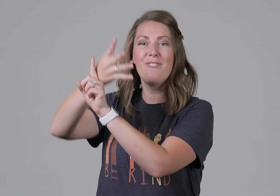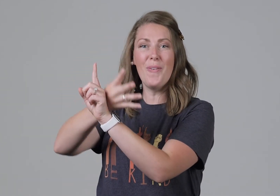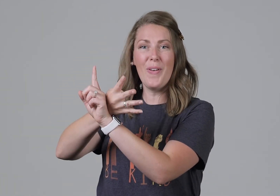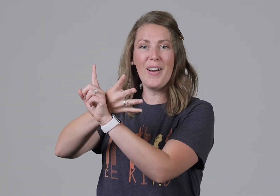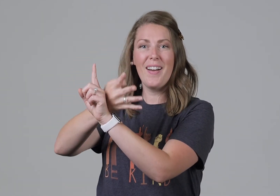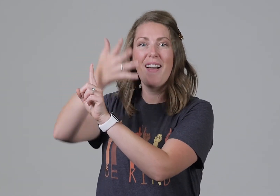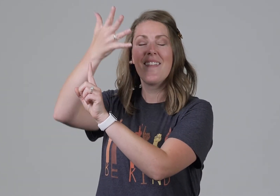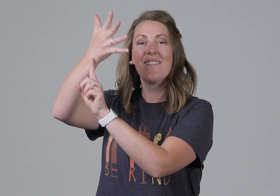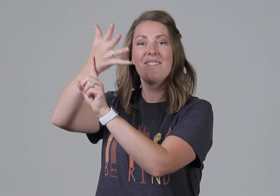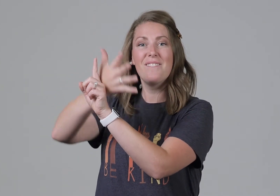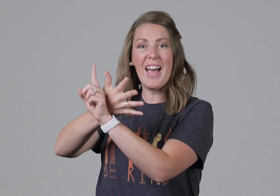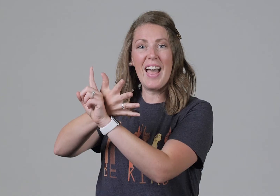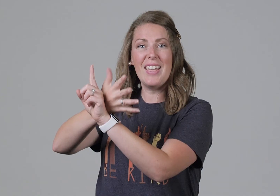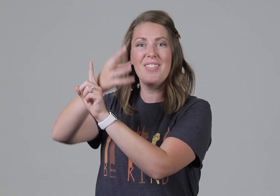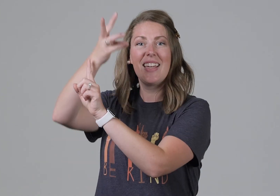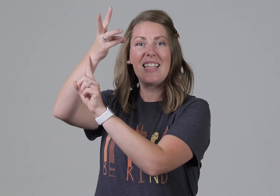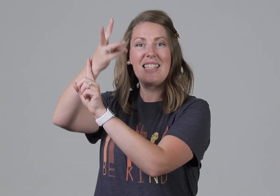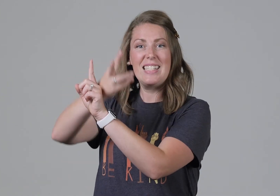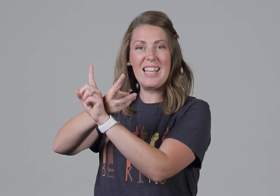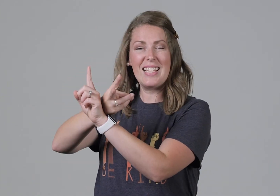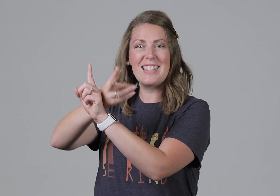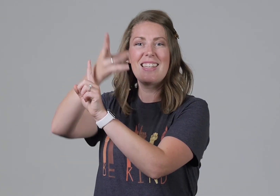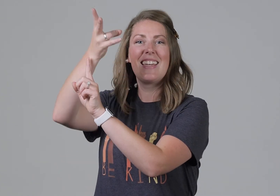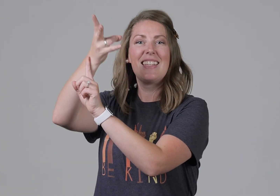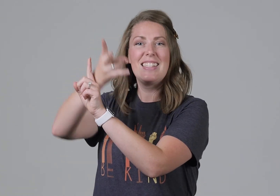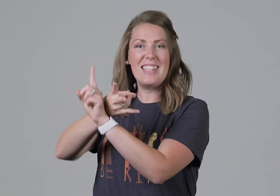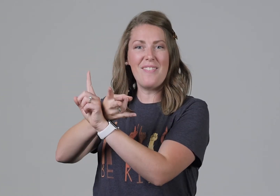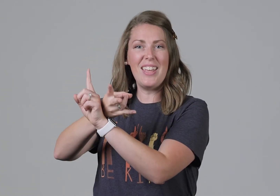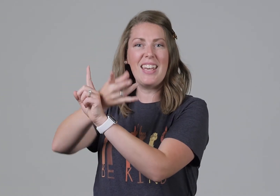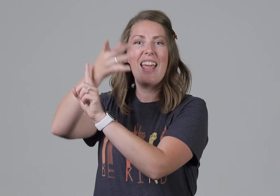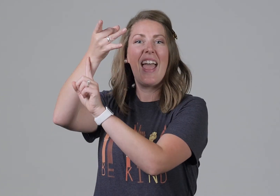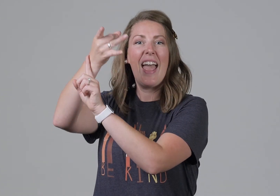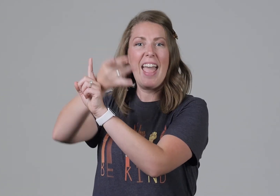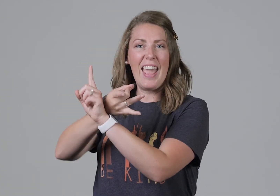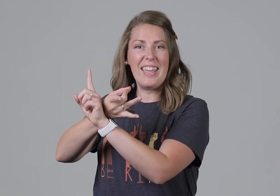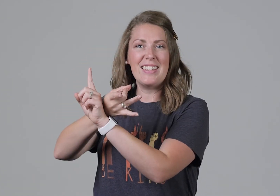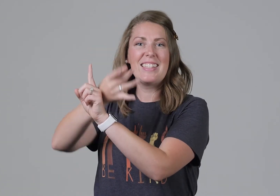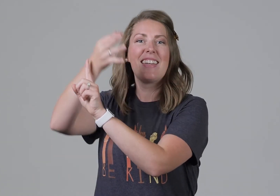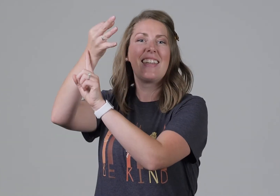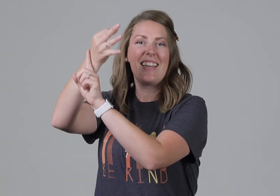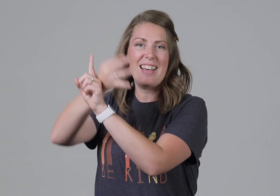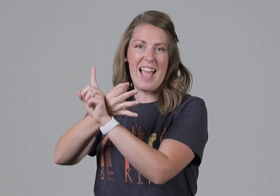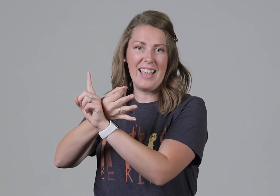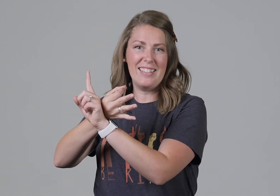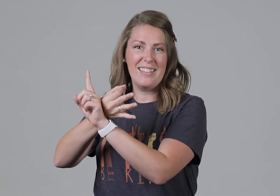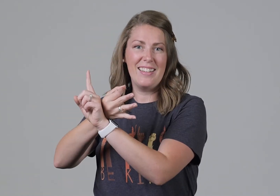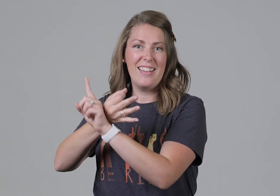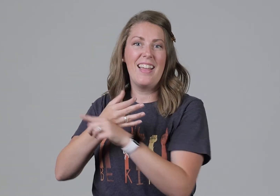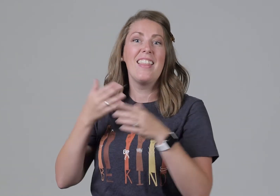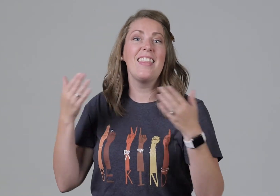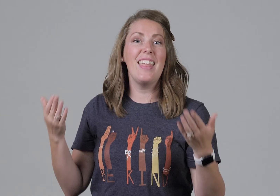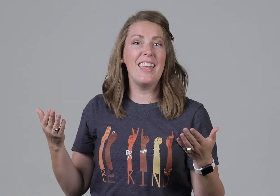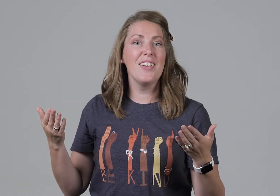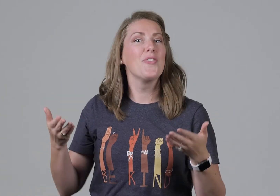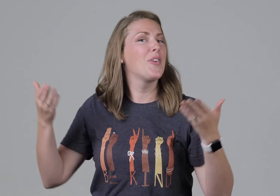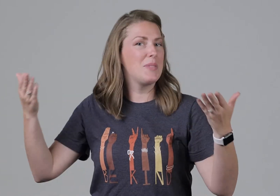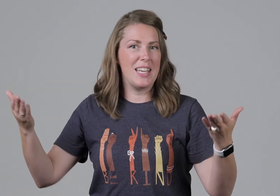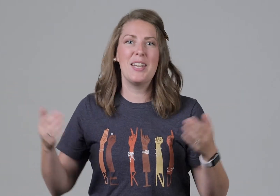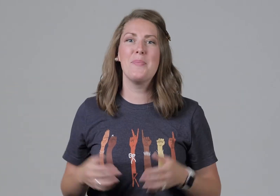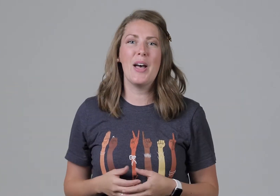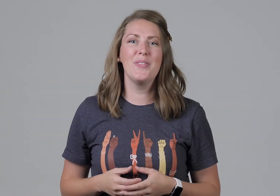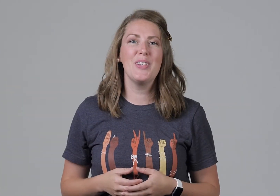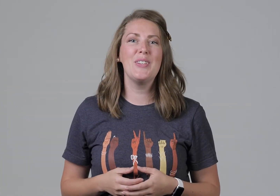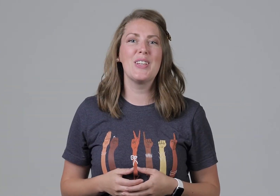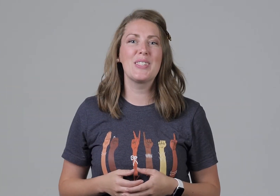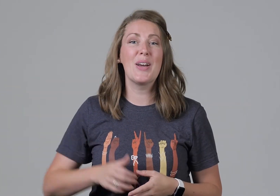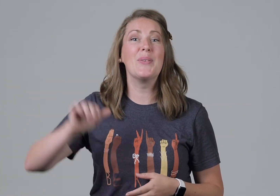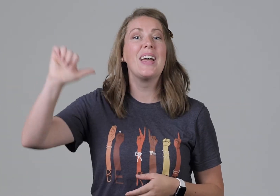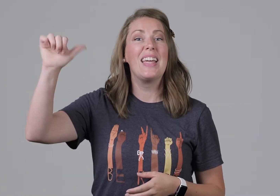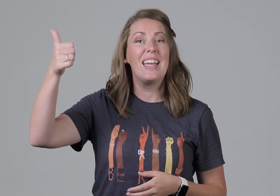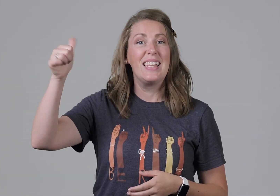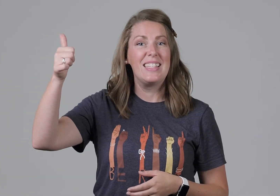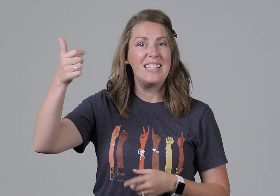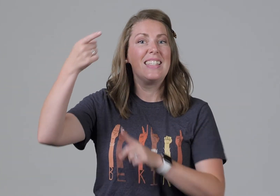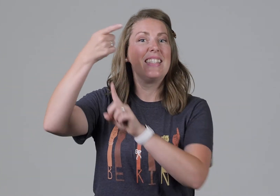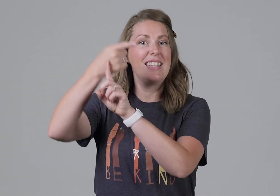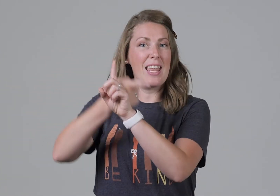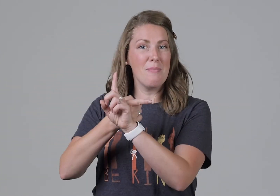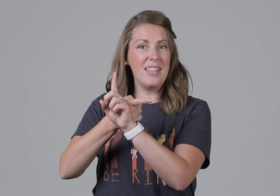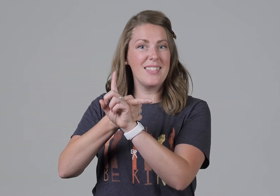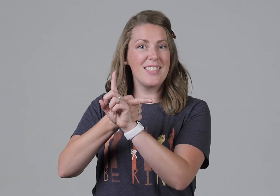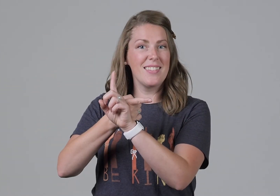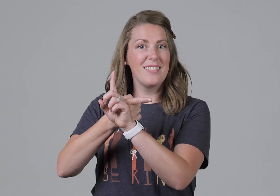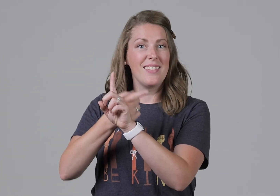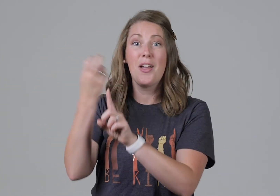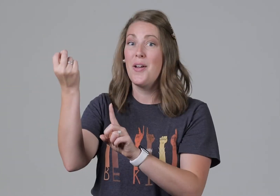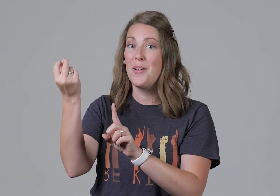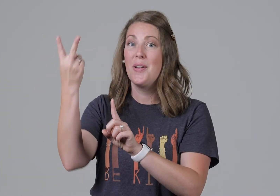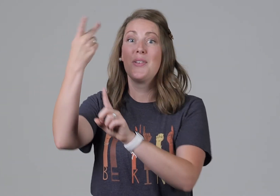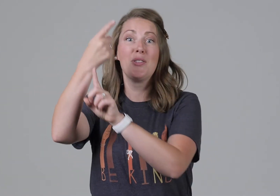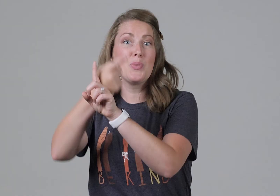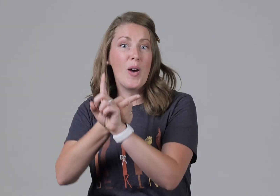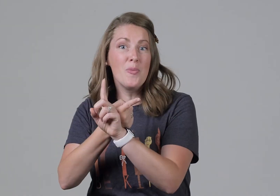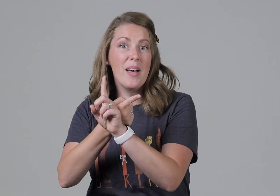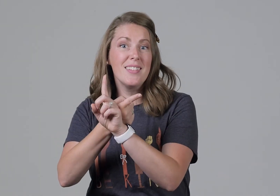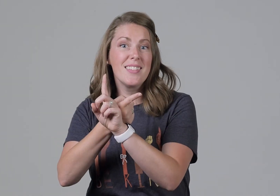four, five, six, seven, eight, nine, then from 10 and above you just go 10 months, 12 months,